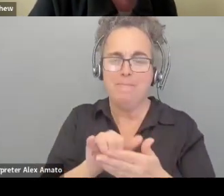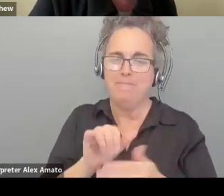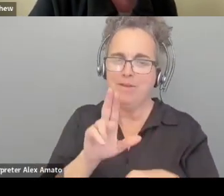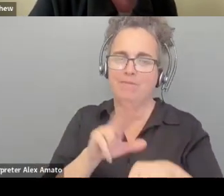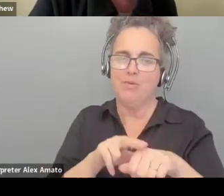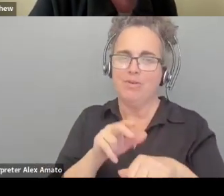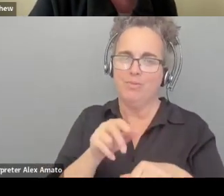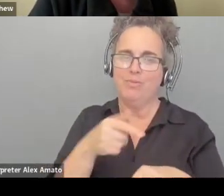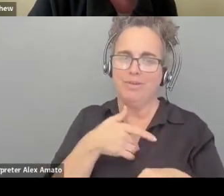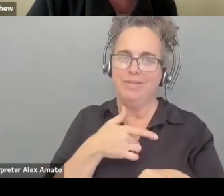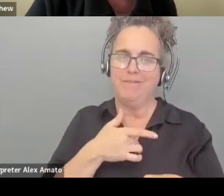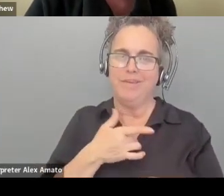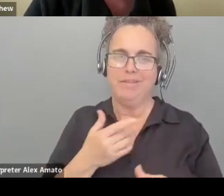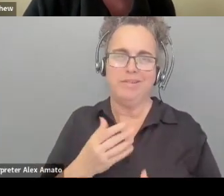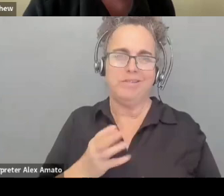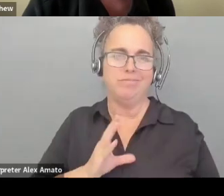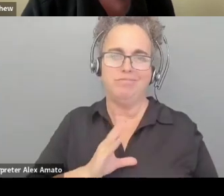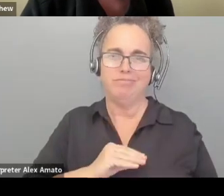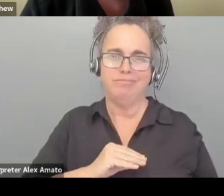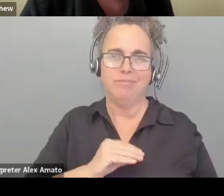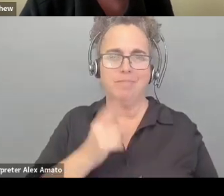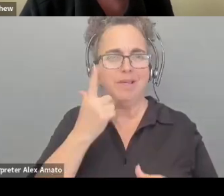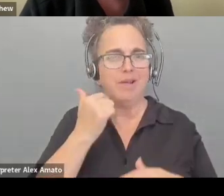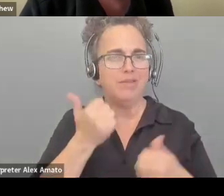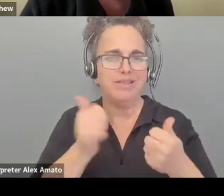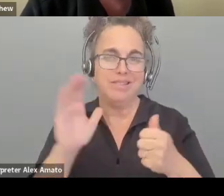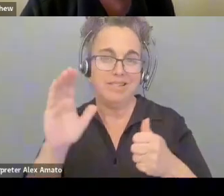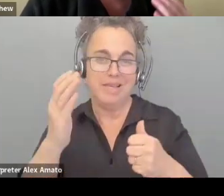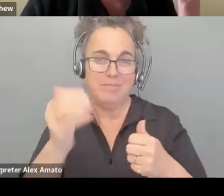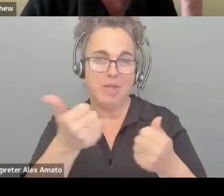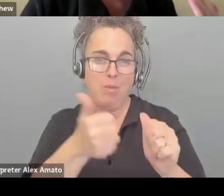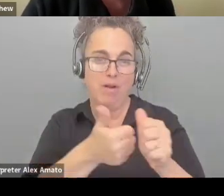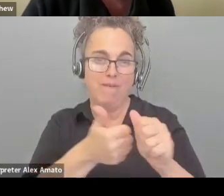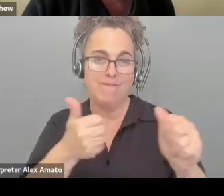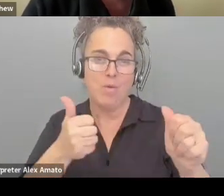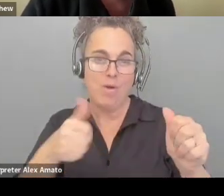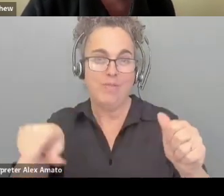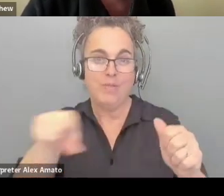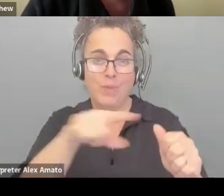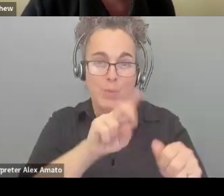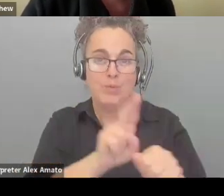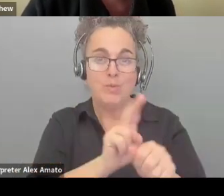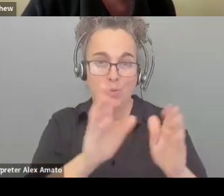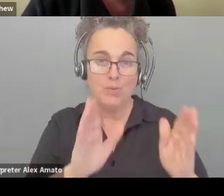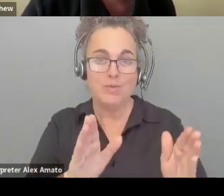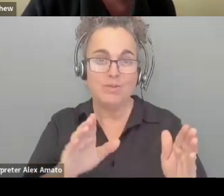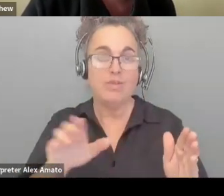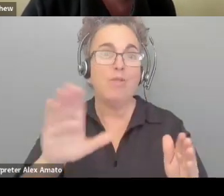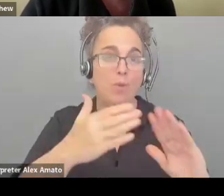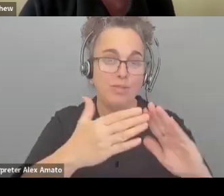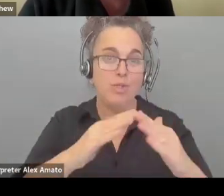as a means of avoiding interactions with users and the communities of users in really rich ways.